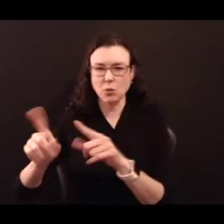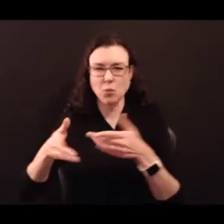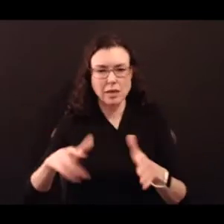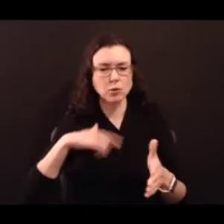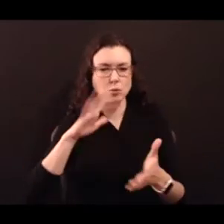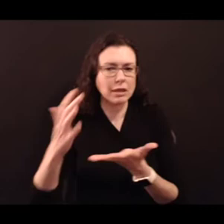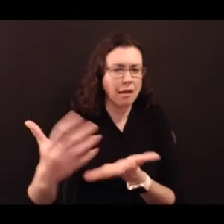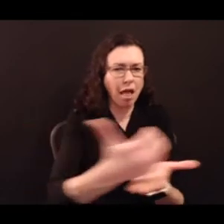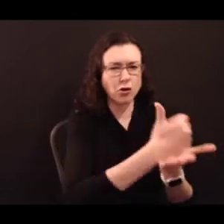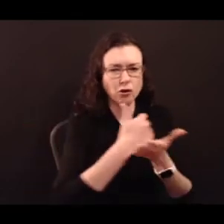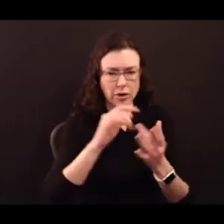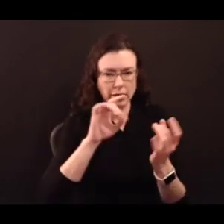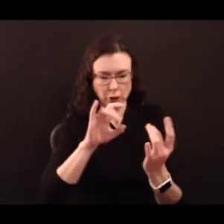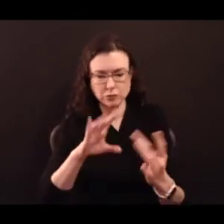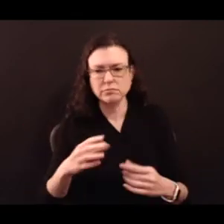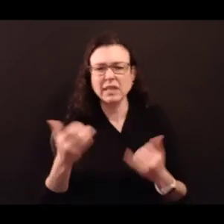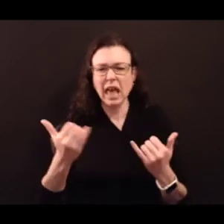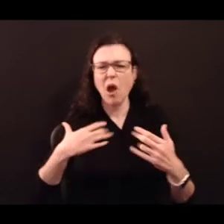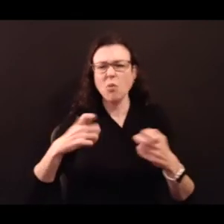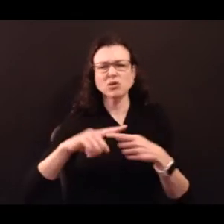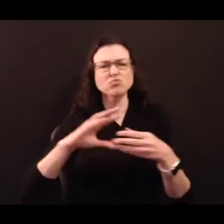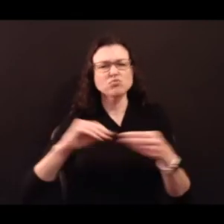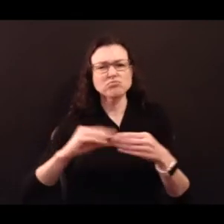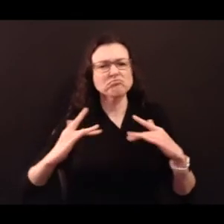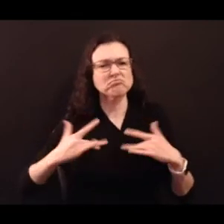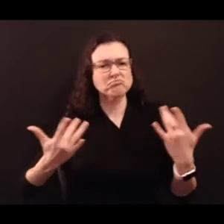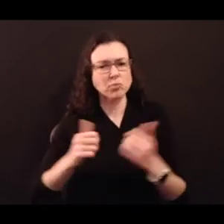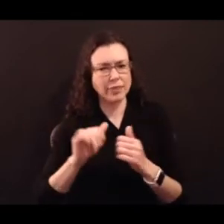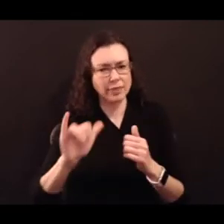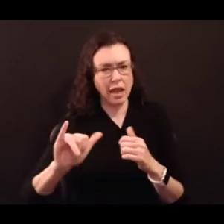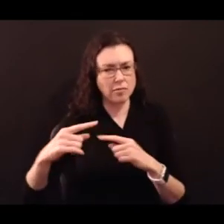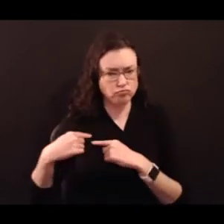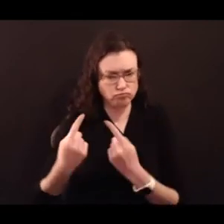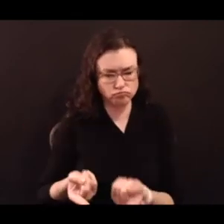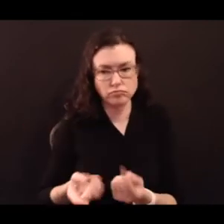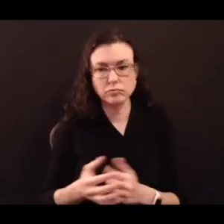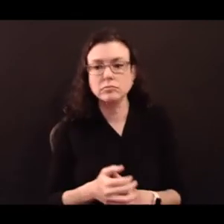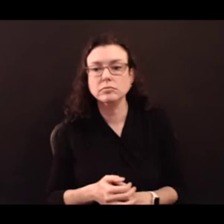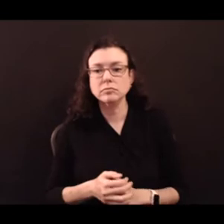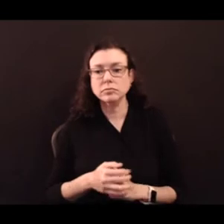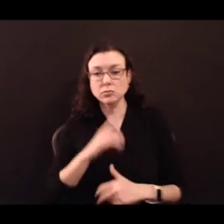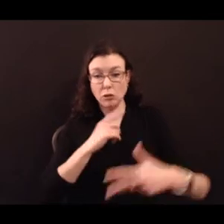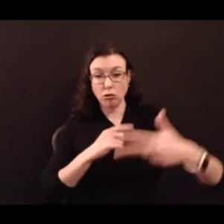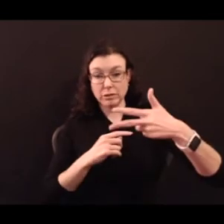input on this agenda. Now I’d like to share some updates on our progress. We are gathering